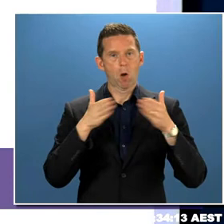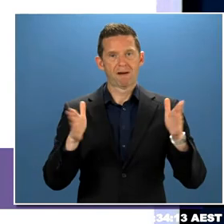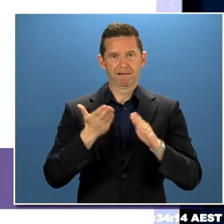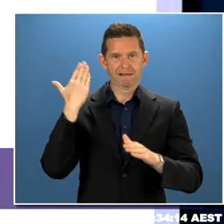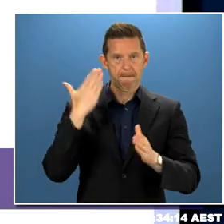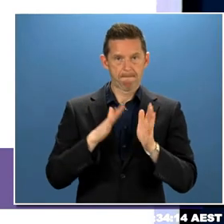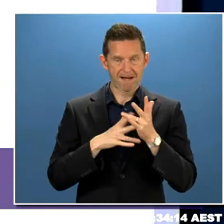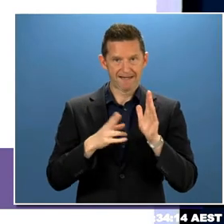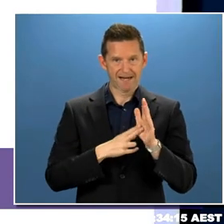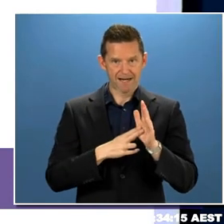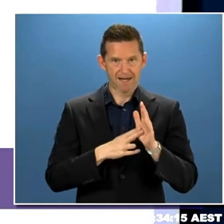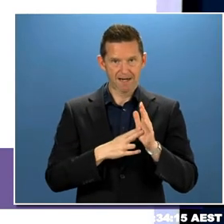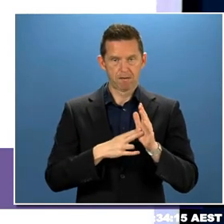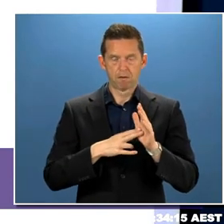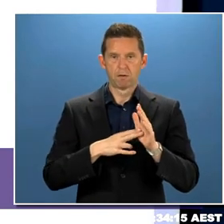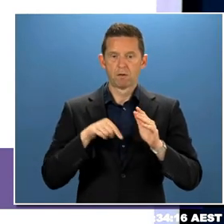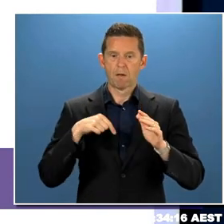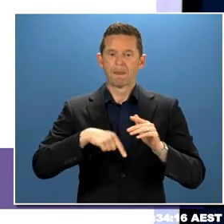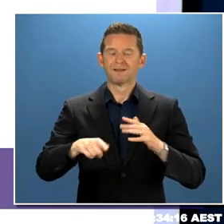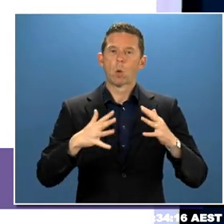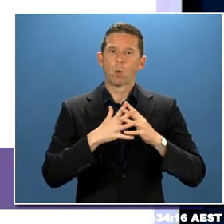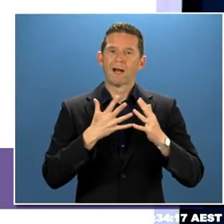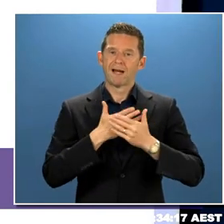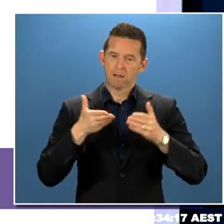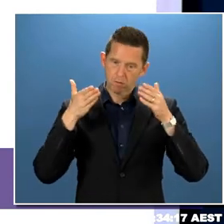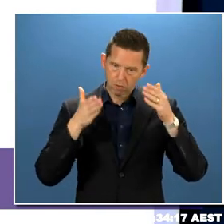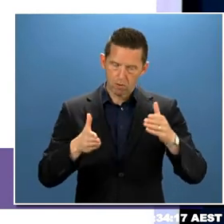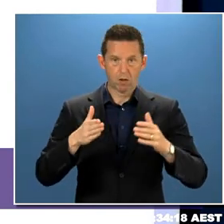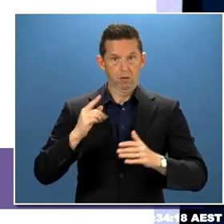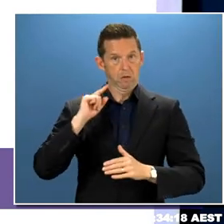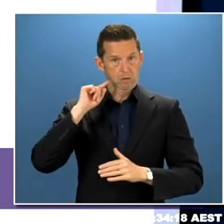this hearing this week has very deliberately been directed